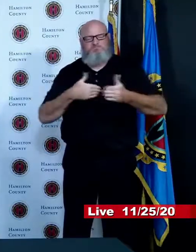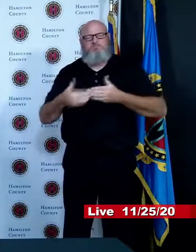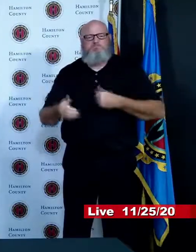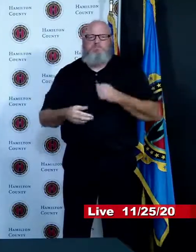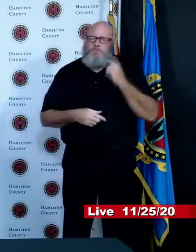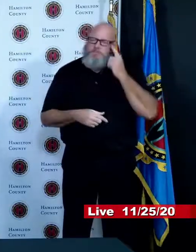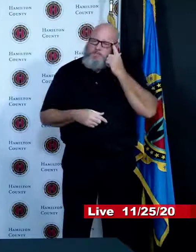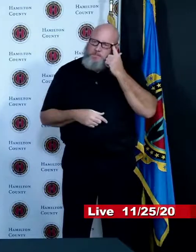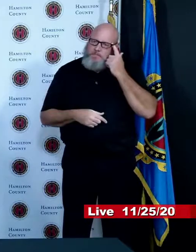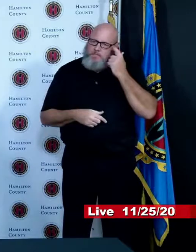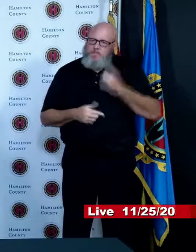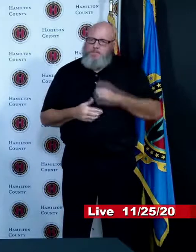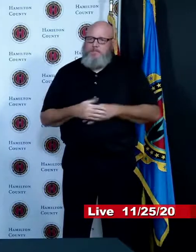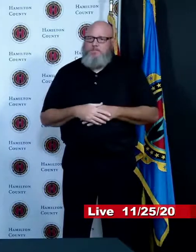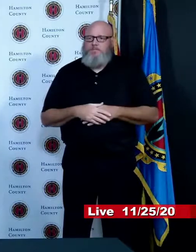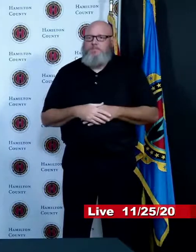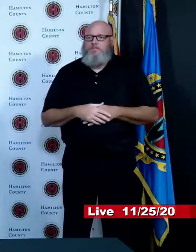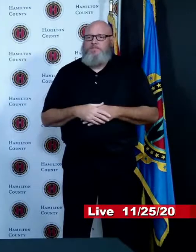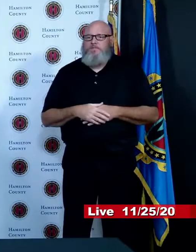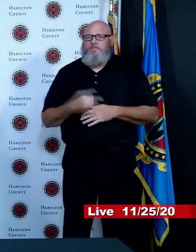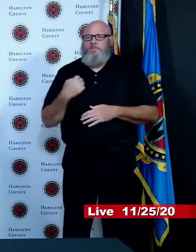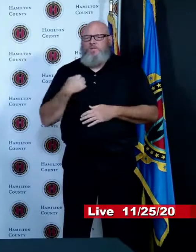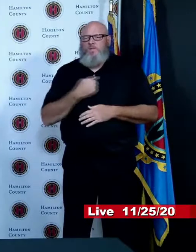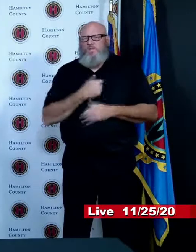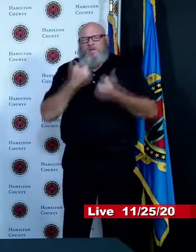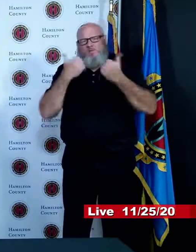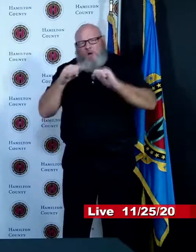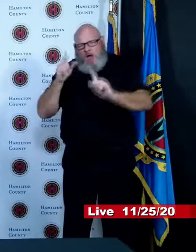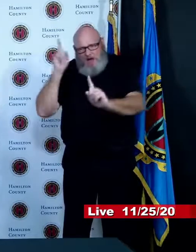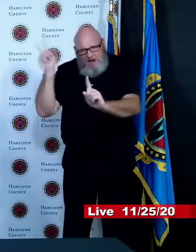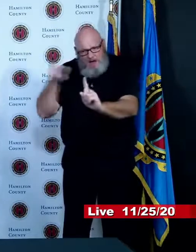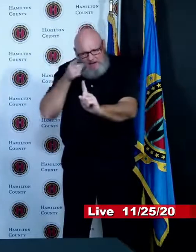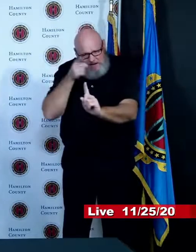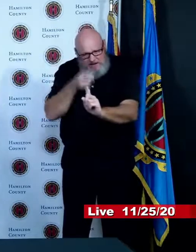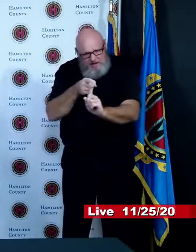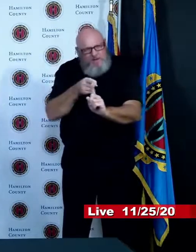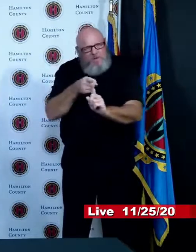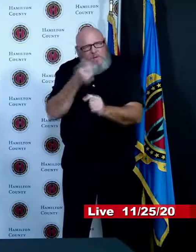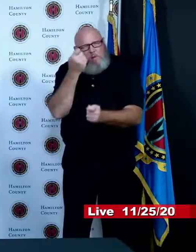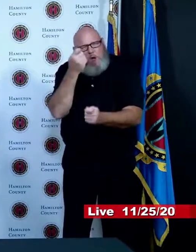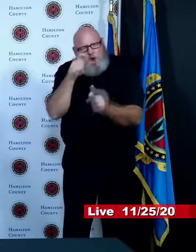a location that somebody has been in the last 14 days it's not suggesting that they got sick at a